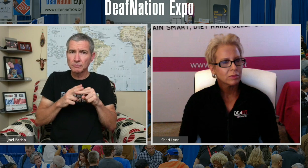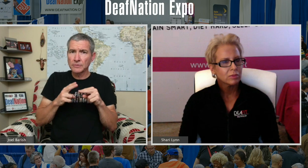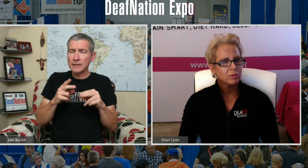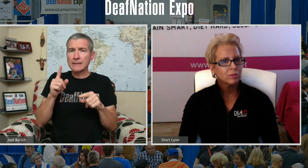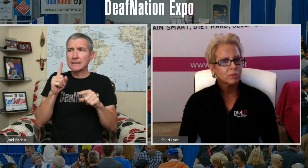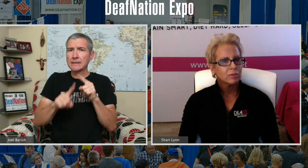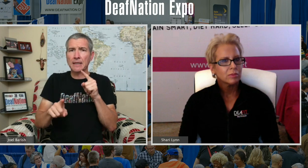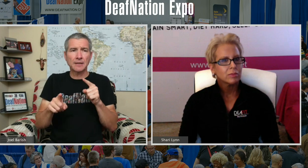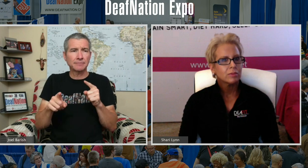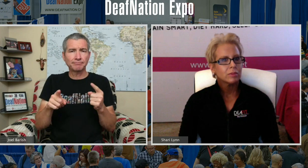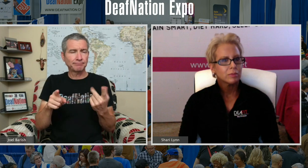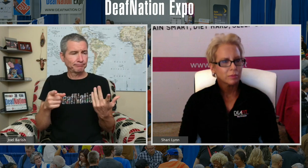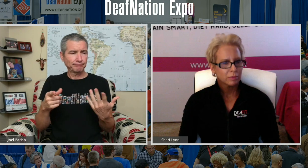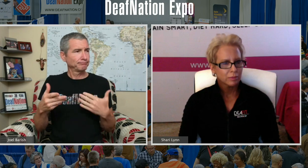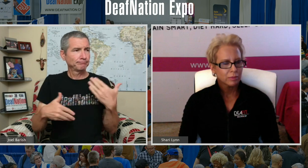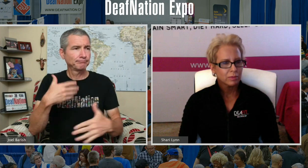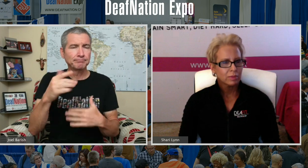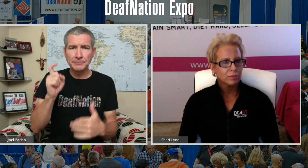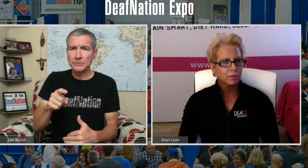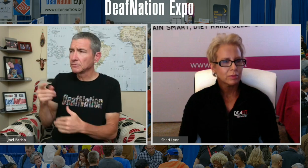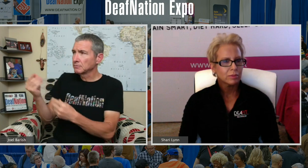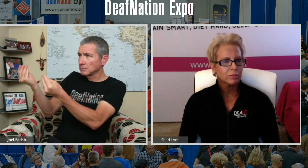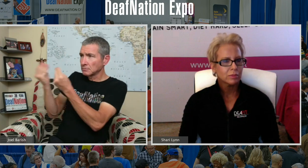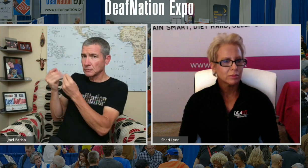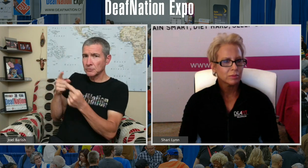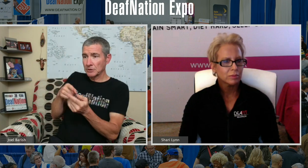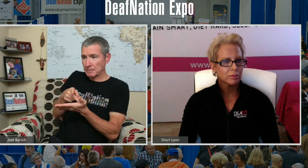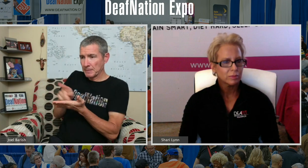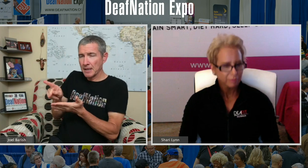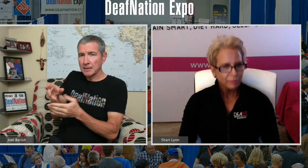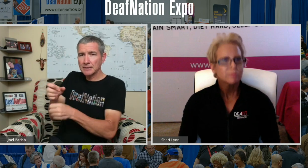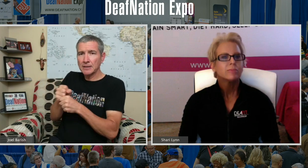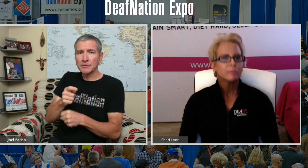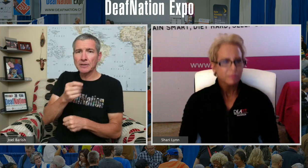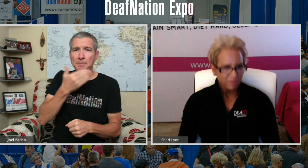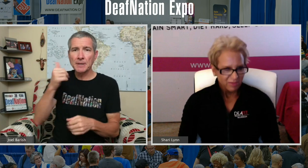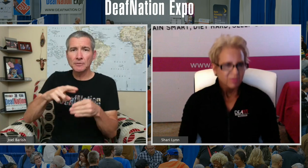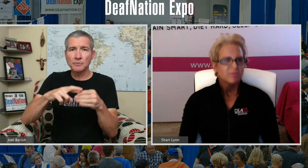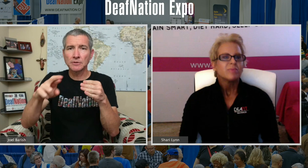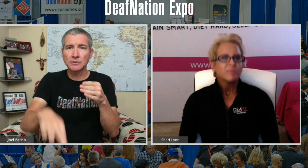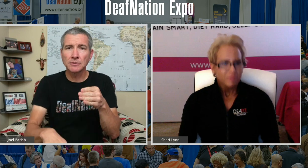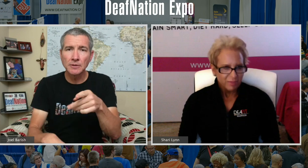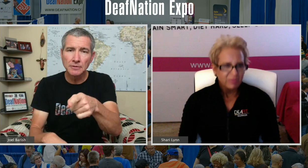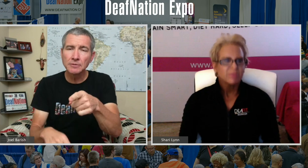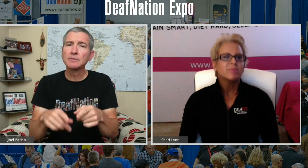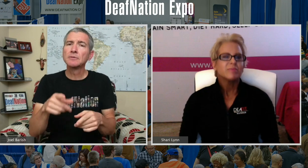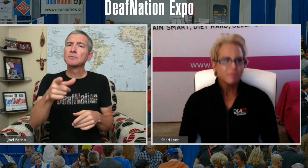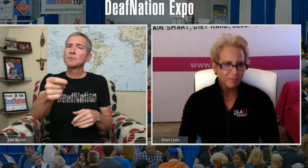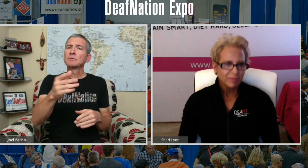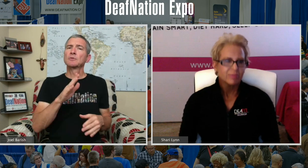You can’t proceed on your own, you need to pay to get the best tools and results.